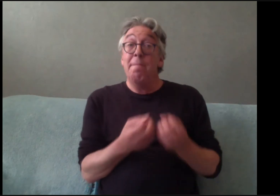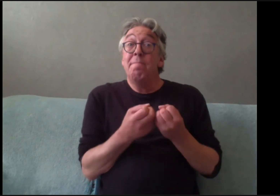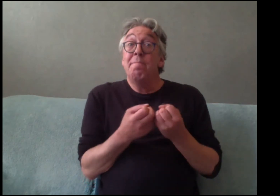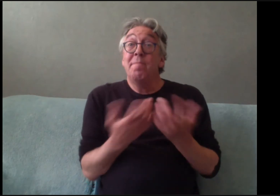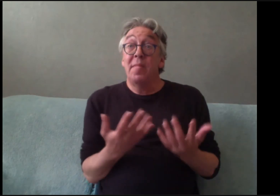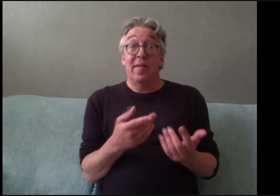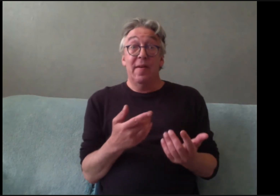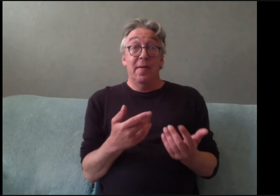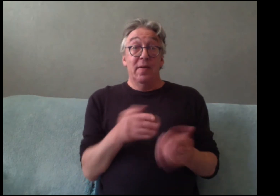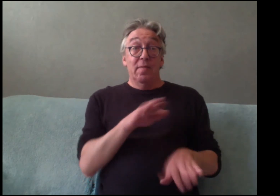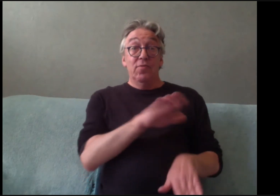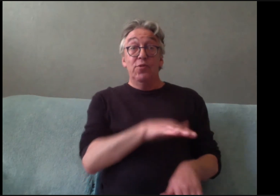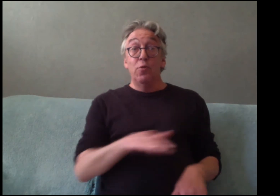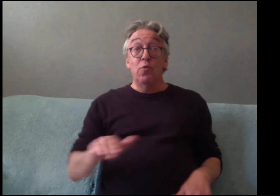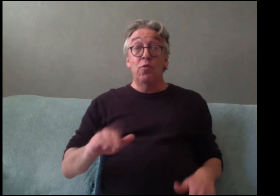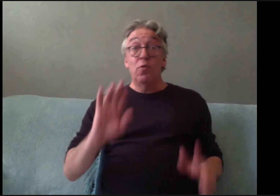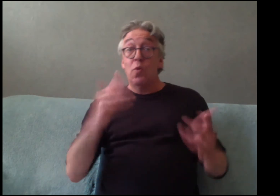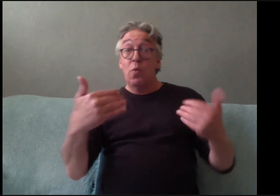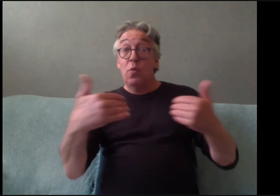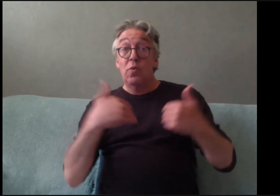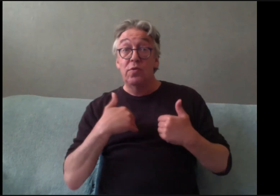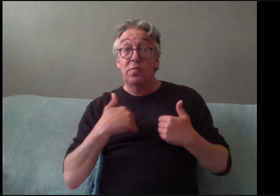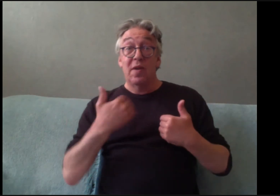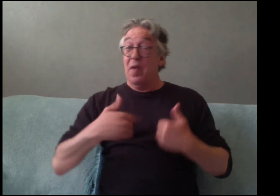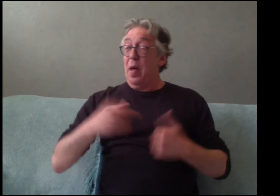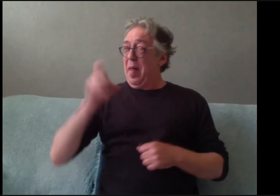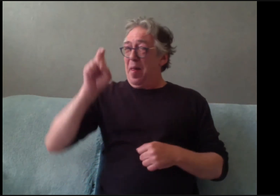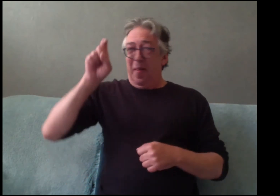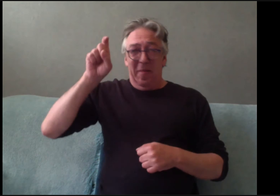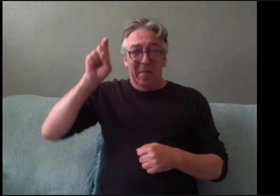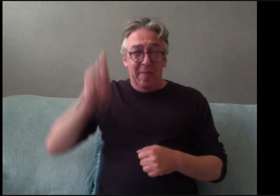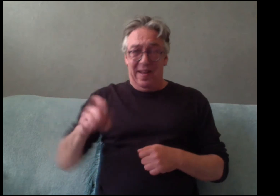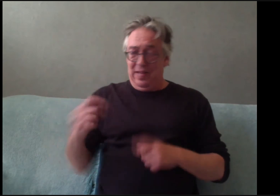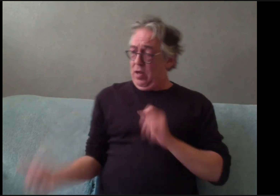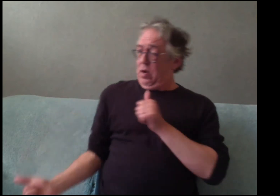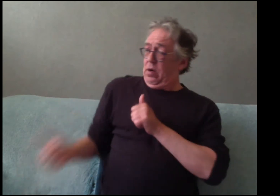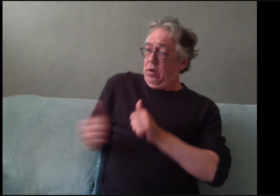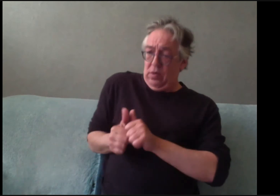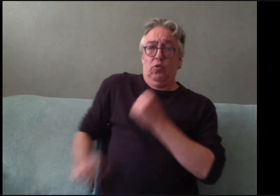which cannot be replaced by remote and computer-based learning.